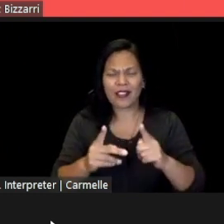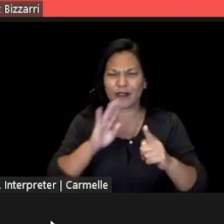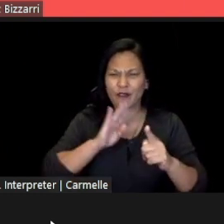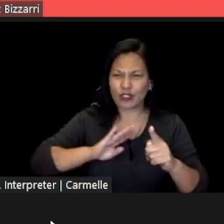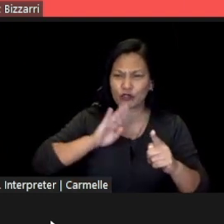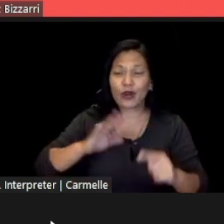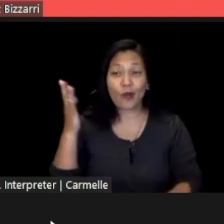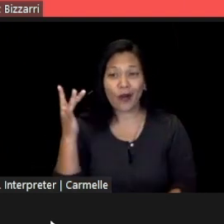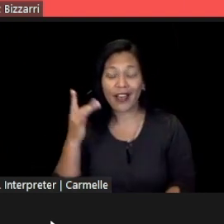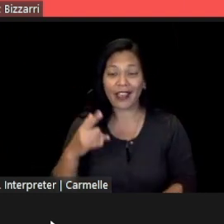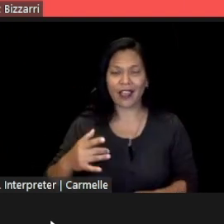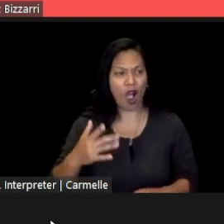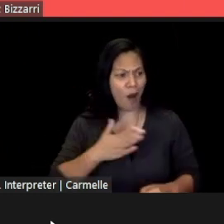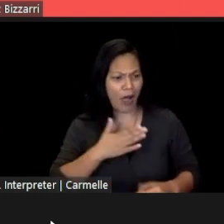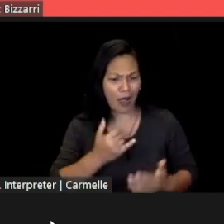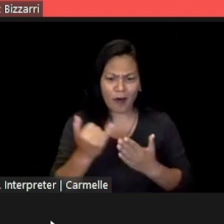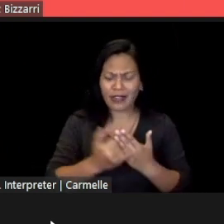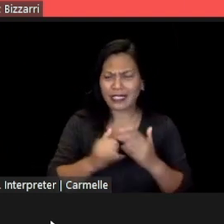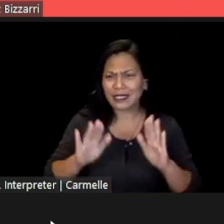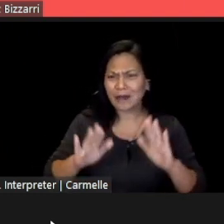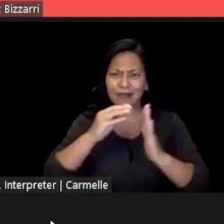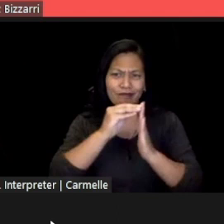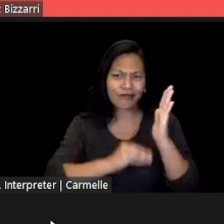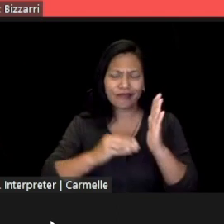They apply and they may not get chosen for funding.